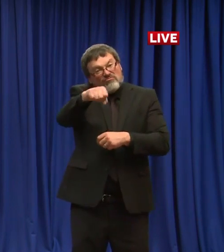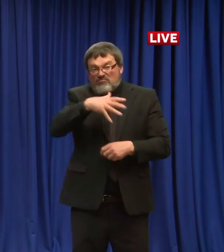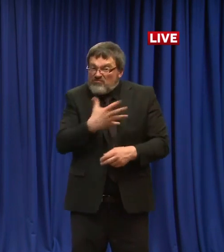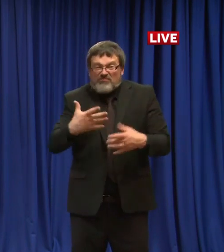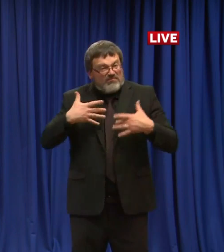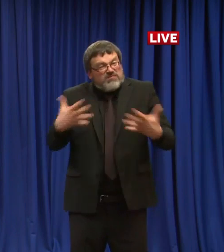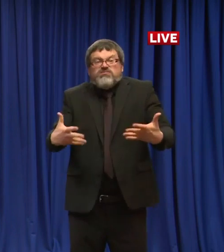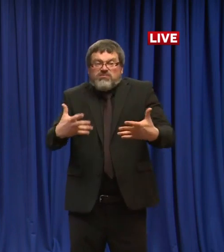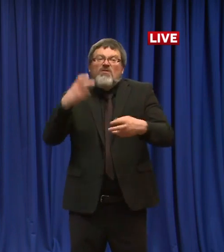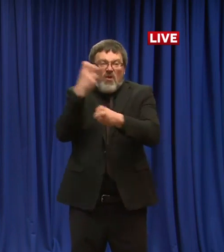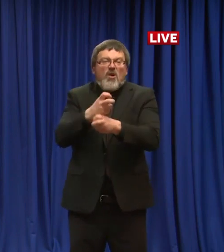HOMES IN OUR THE STAY-AT-HOME ORDER IS WORKING.